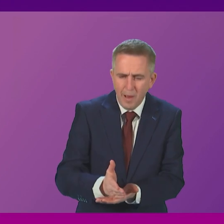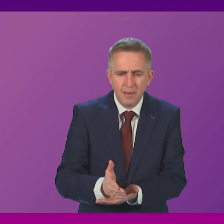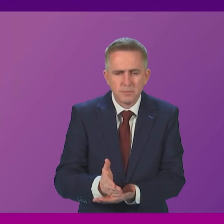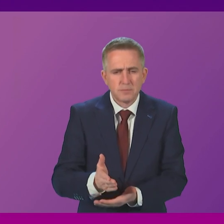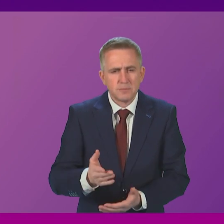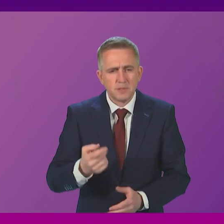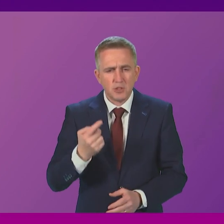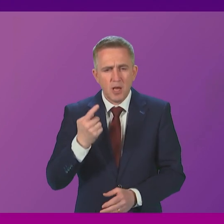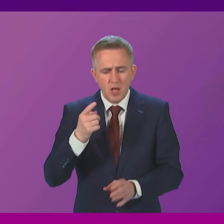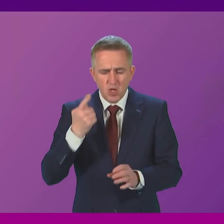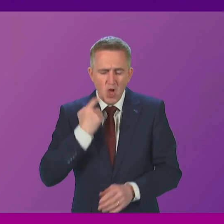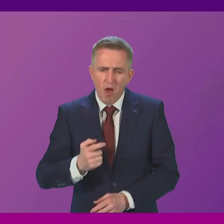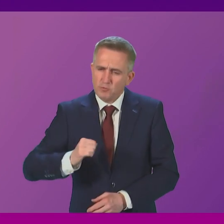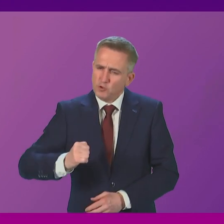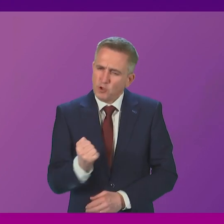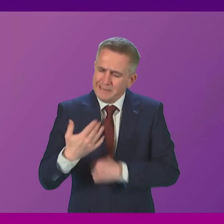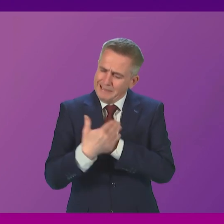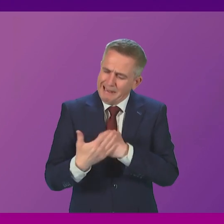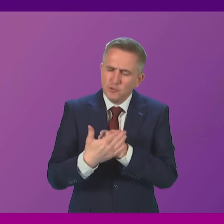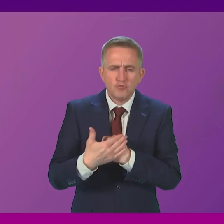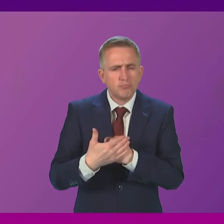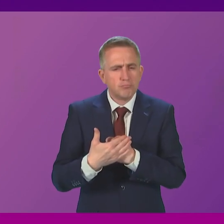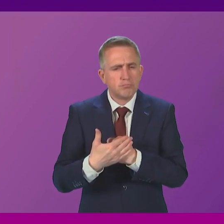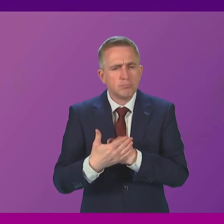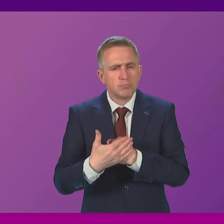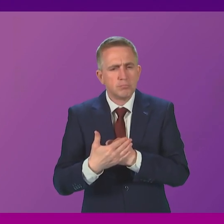It was often the norm of expectation that we, as young Scots Asians, would end up as